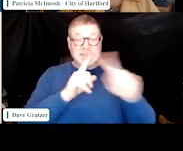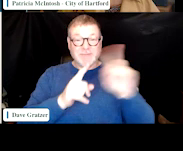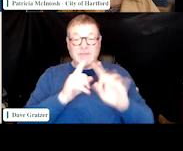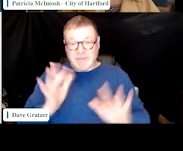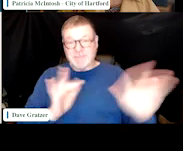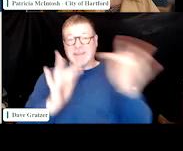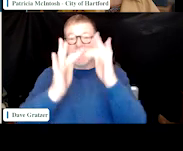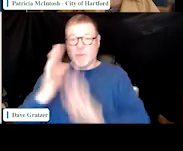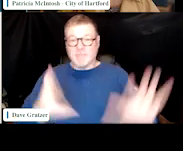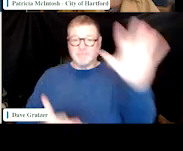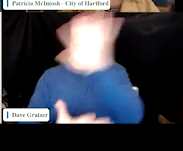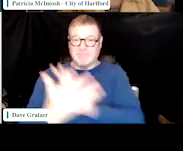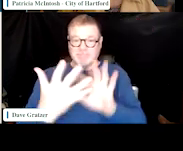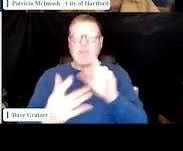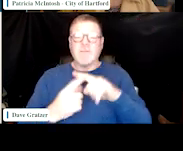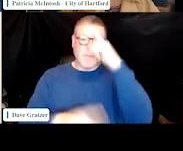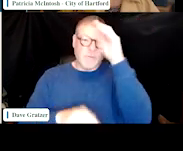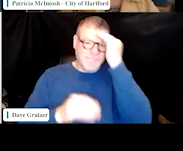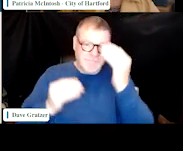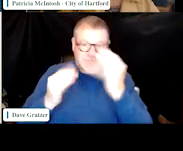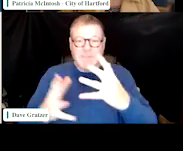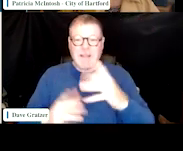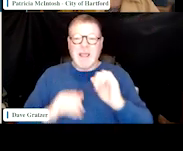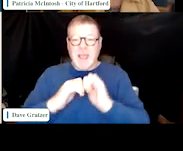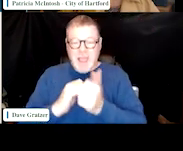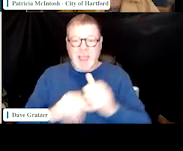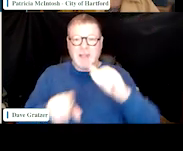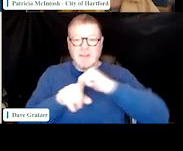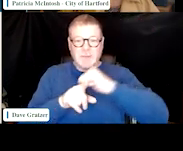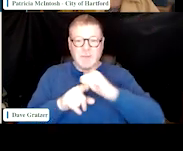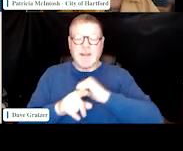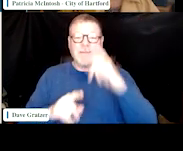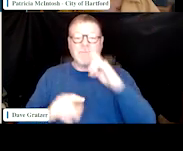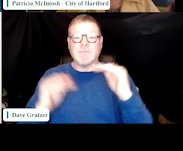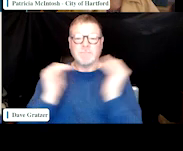as the go-to place for information in training on justice and disability.